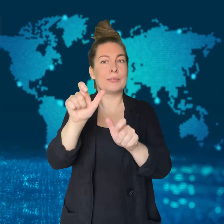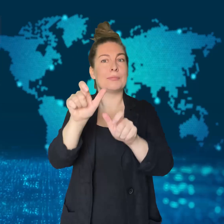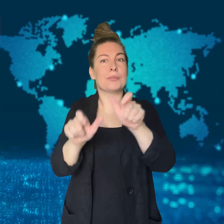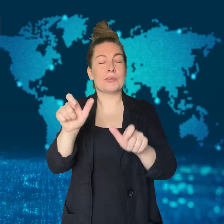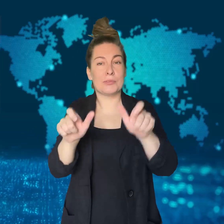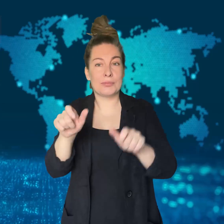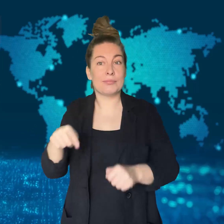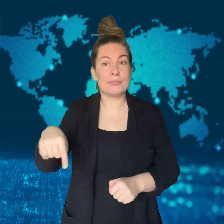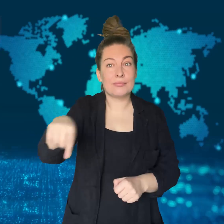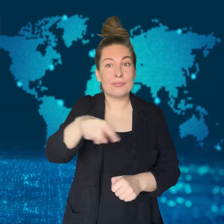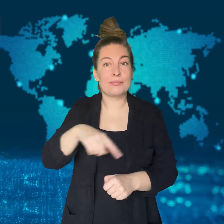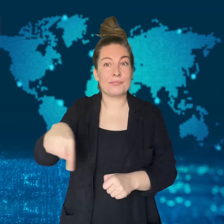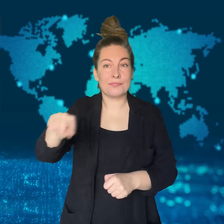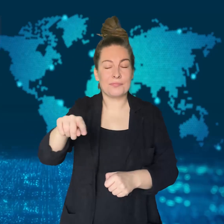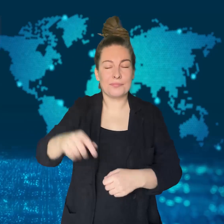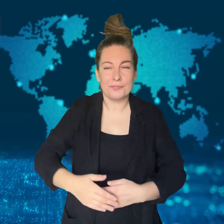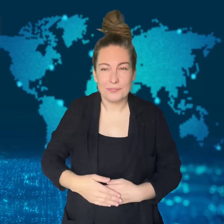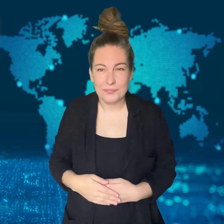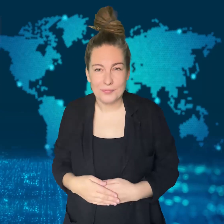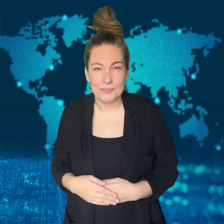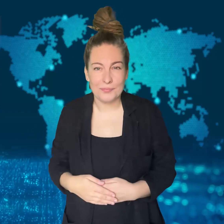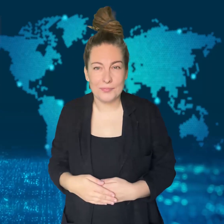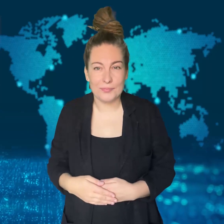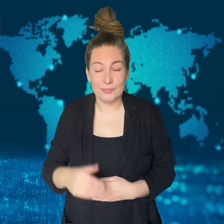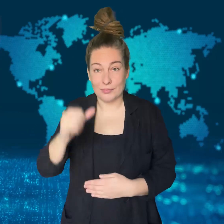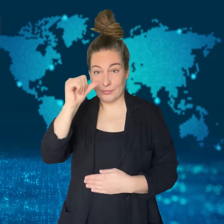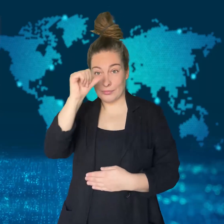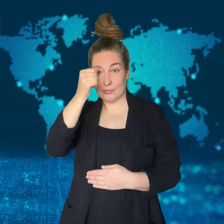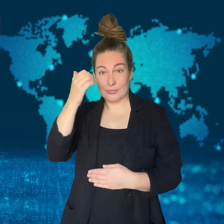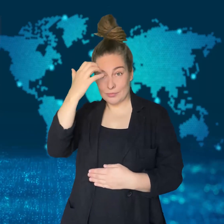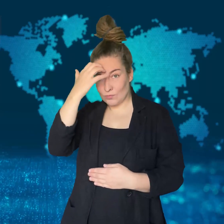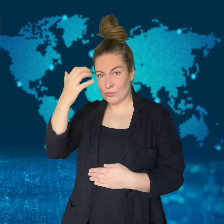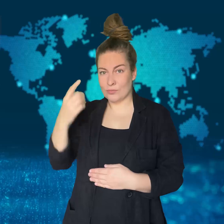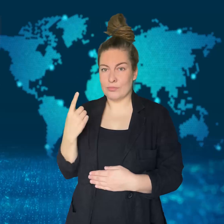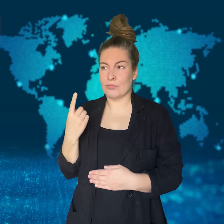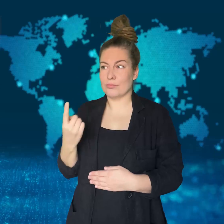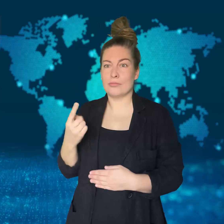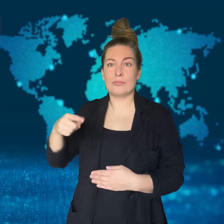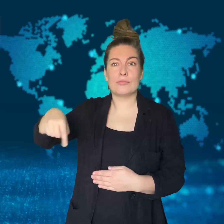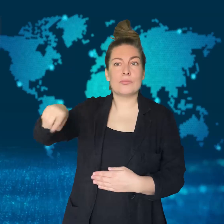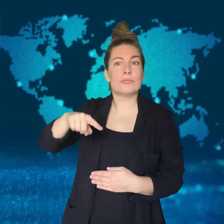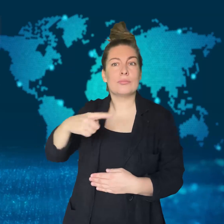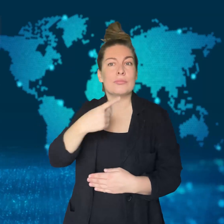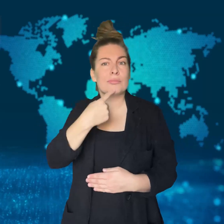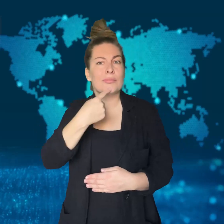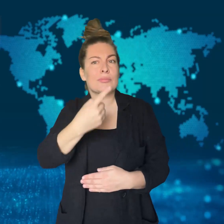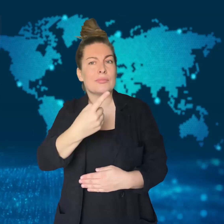and six high-ranking Canadians were removed from India.